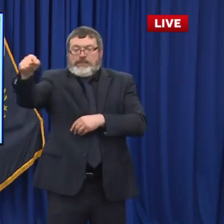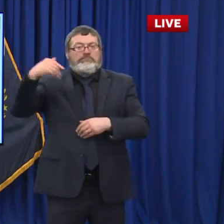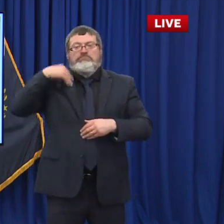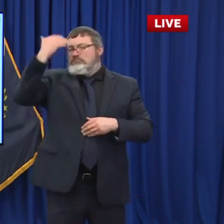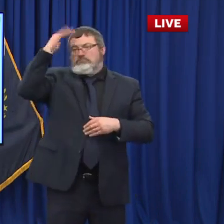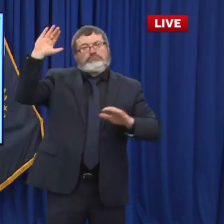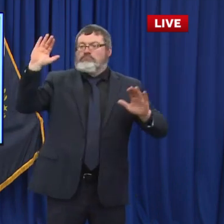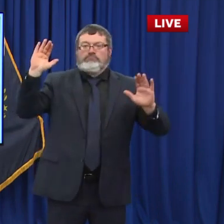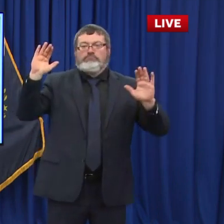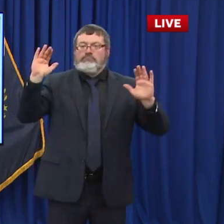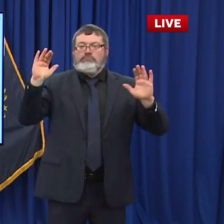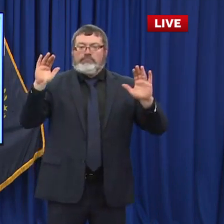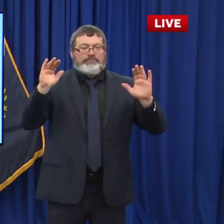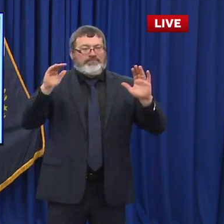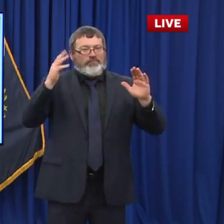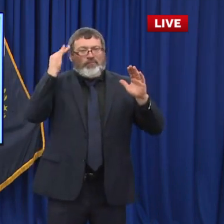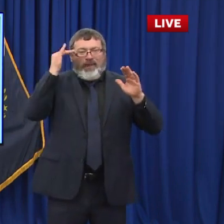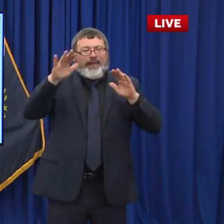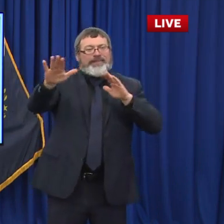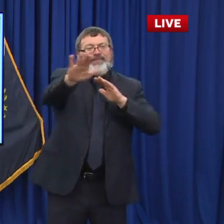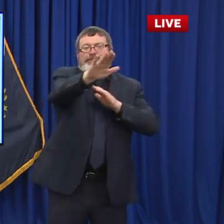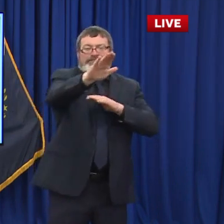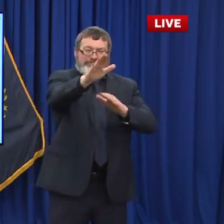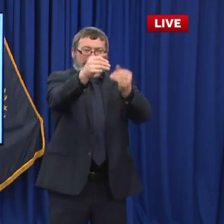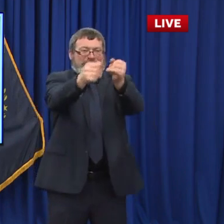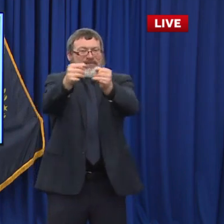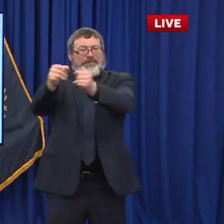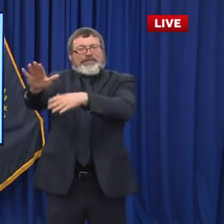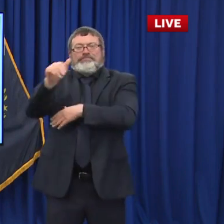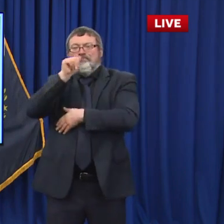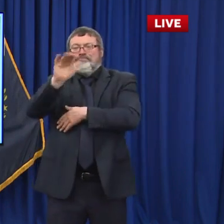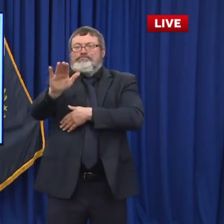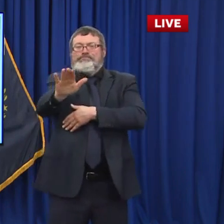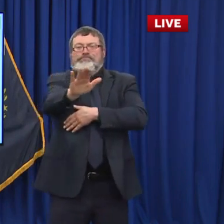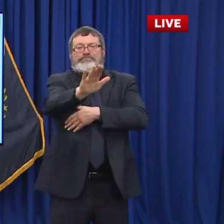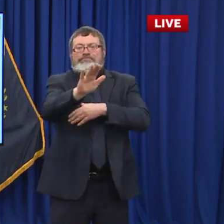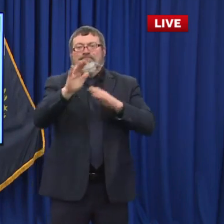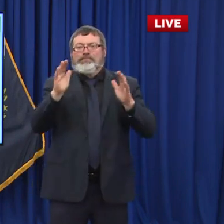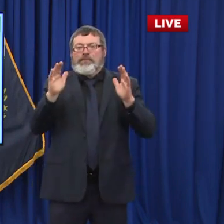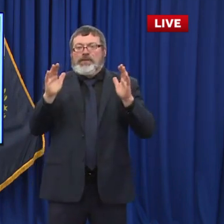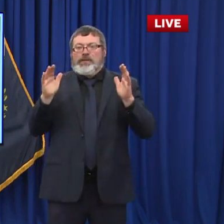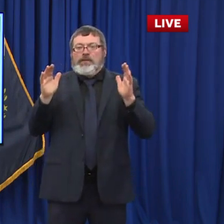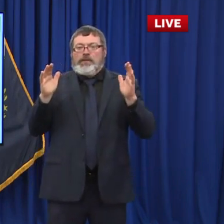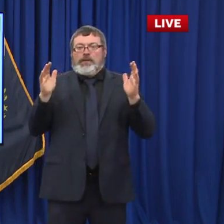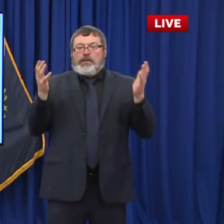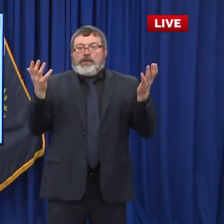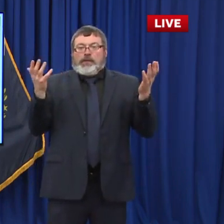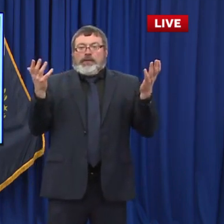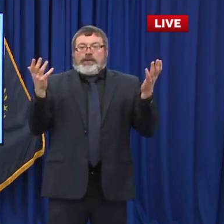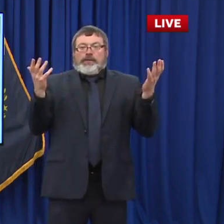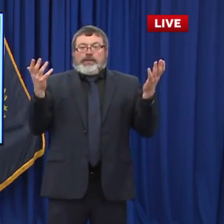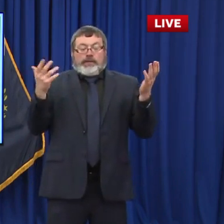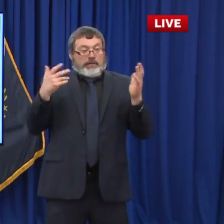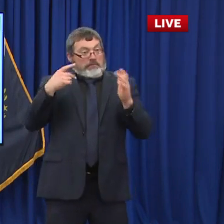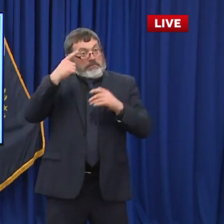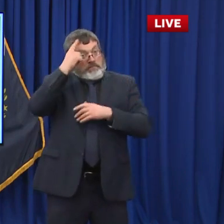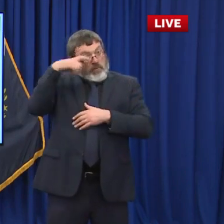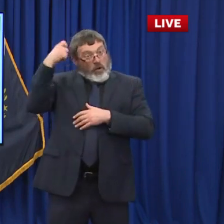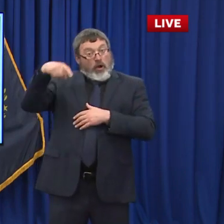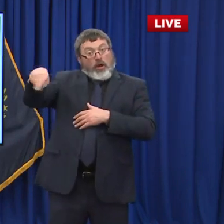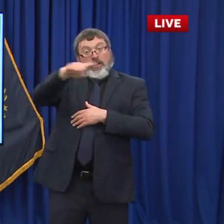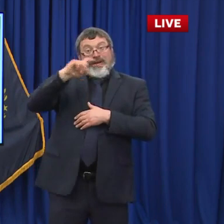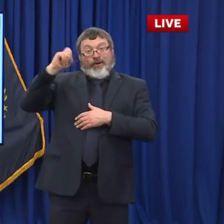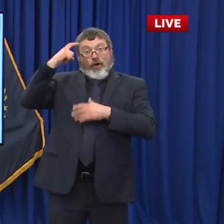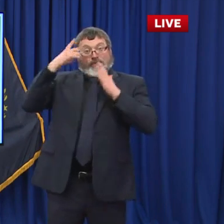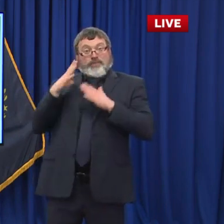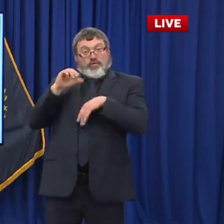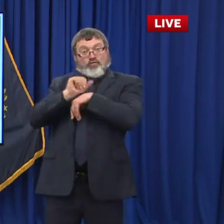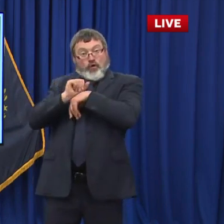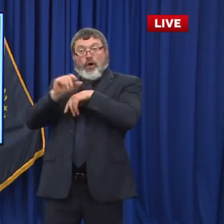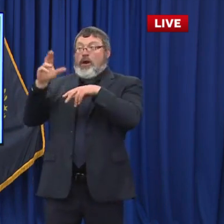BUT BUT YOU LITERALLY KNOW AS MUCH AS I KNOW ABOUT THAT AT THIS POINT BECAUSE IT’S PRIVATE INFORMATION AND JUST BECAUSE THEY WORK IN A CERTAIN BUILDING DOESN’T MEAN WE MAKE PUBLIC ALL